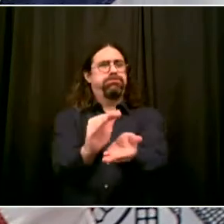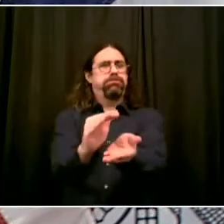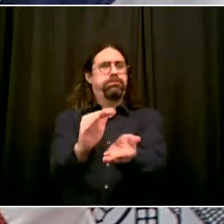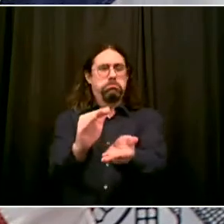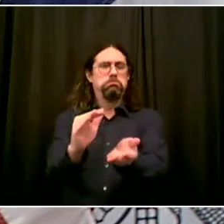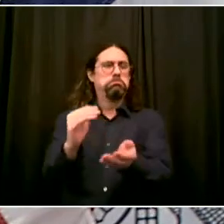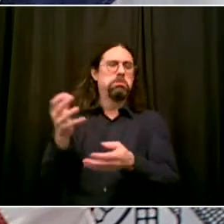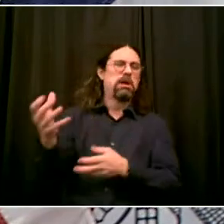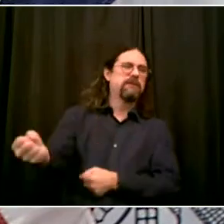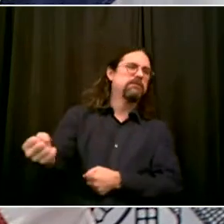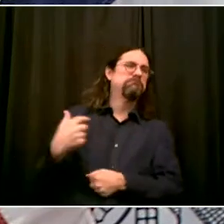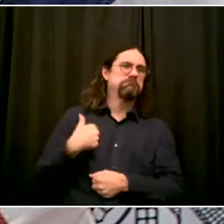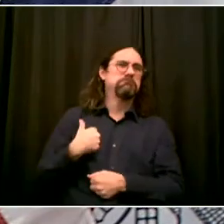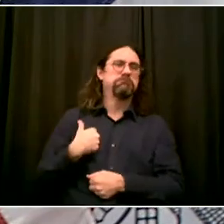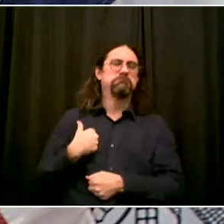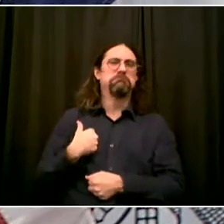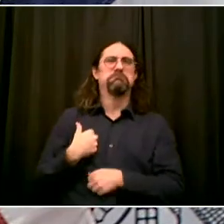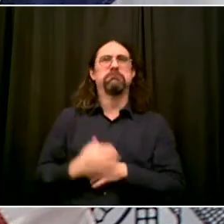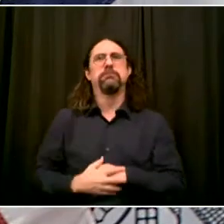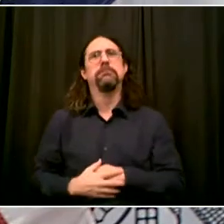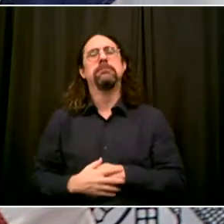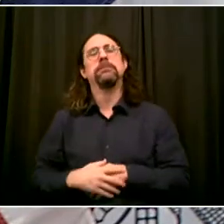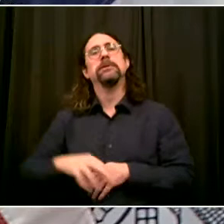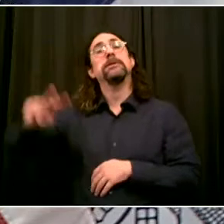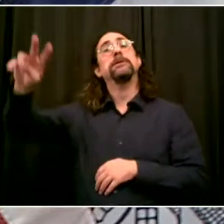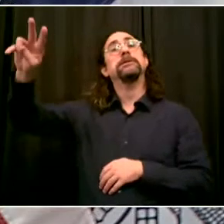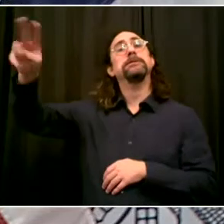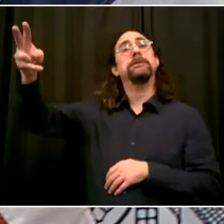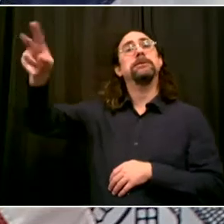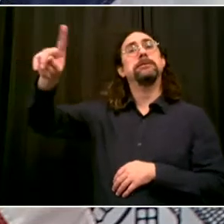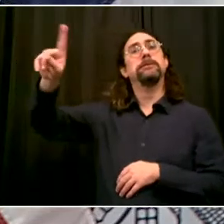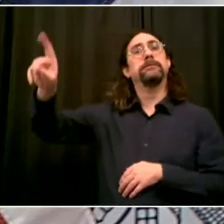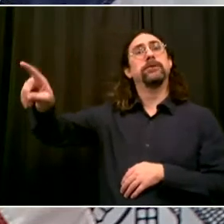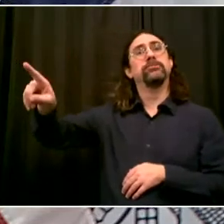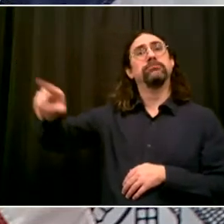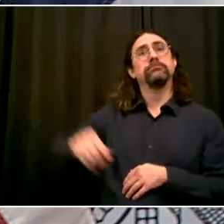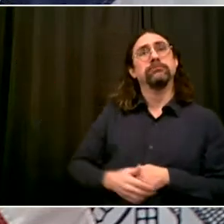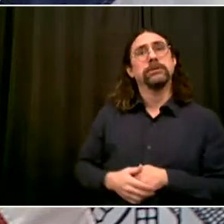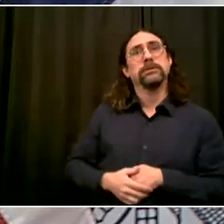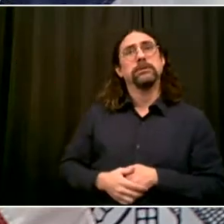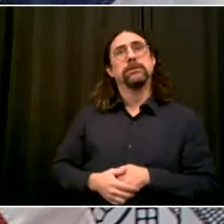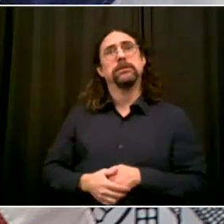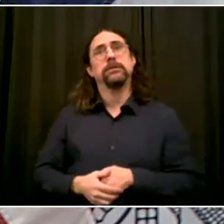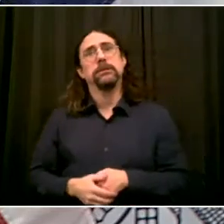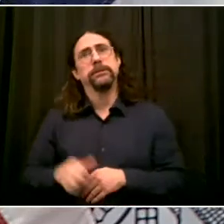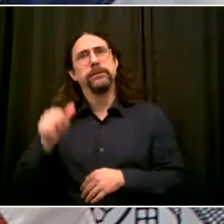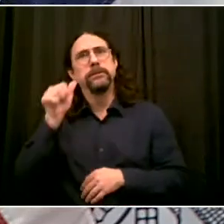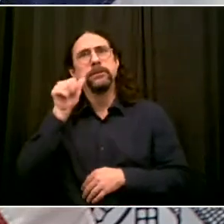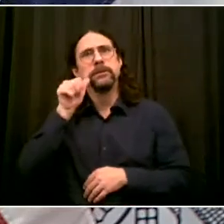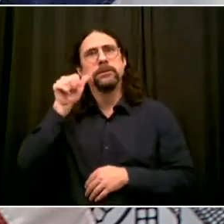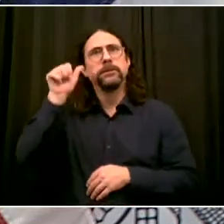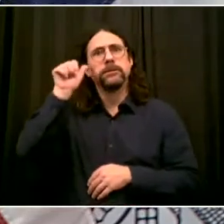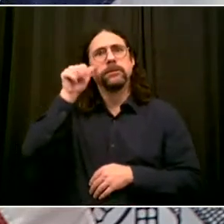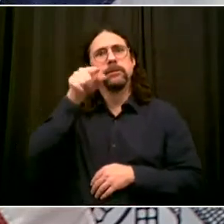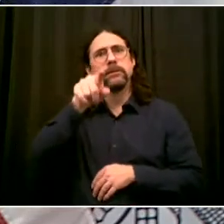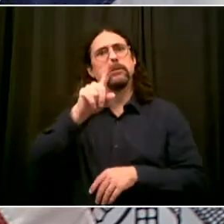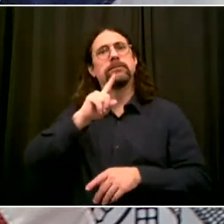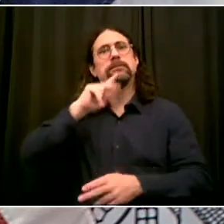DO WHAT AGAIN. GOGOH AEEAD. Reporter: YESTERDAY YOU'RE TALKING ABOUT THE GREAT HELP OF FEDERAL L